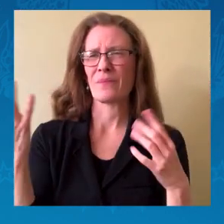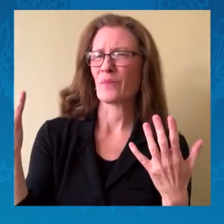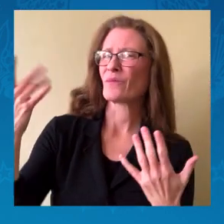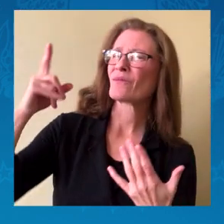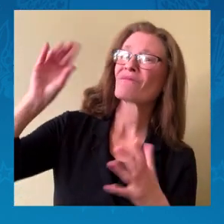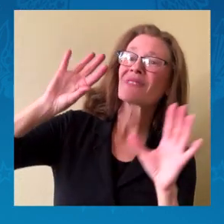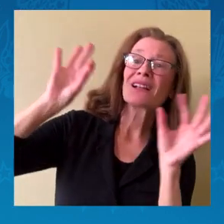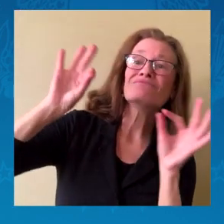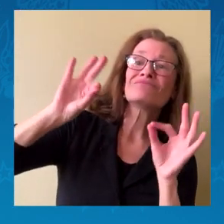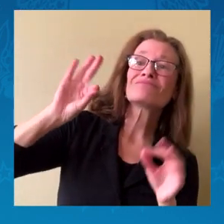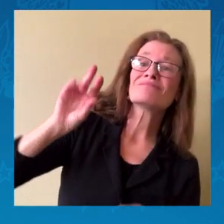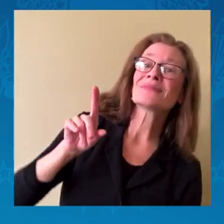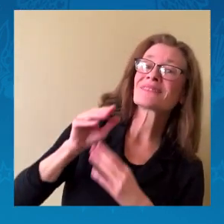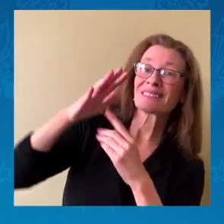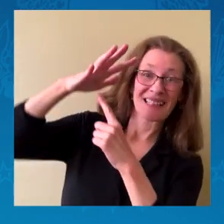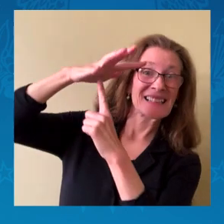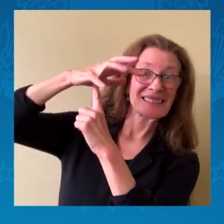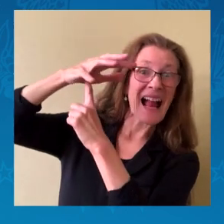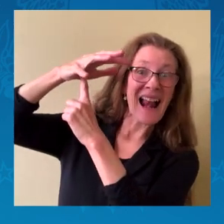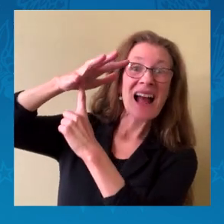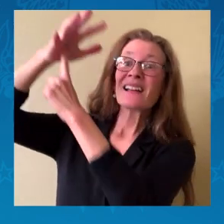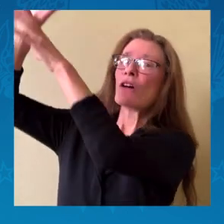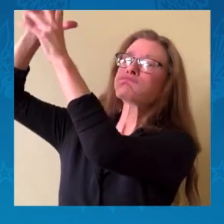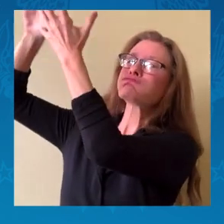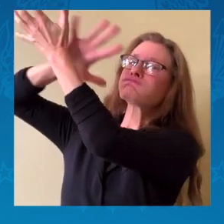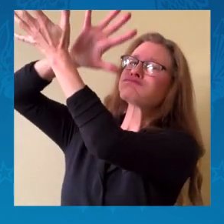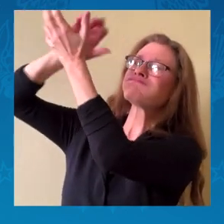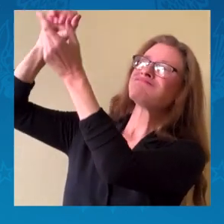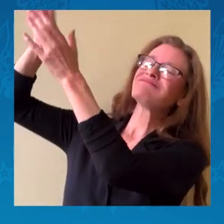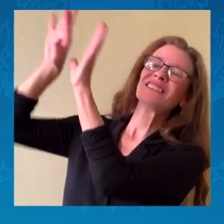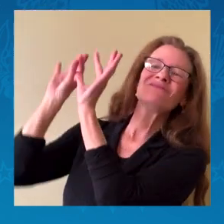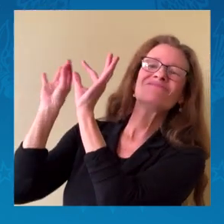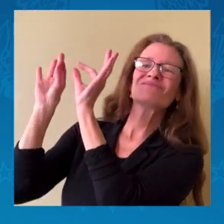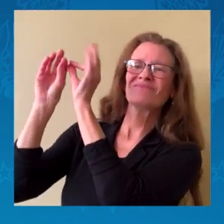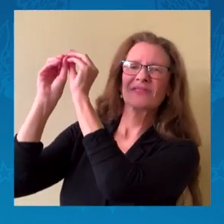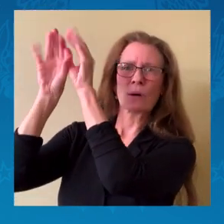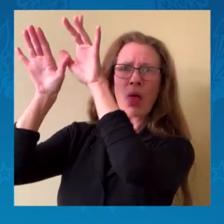the potential deadly effects if tenants like this are not widely shared.